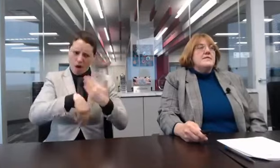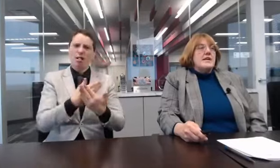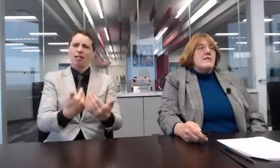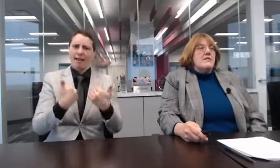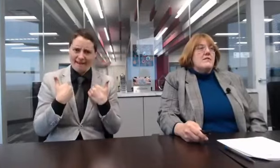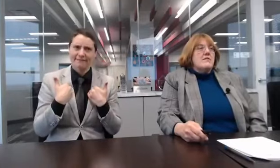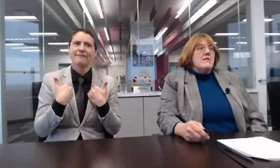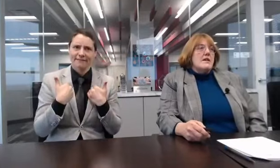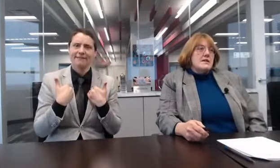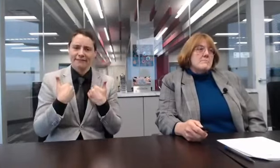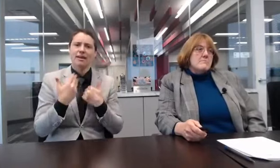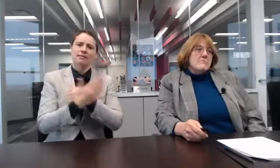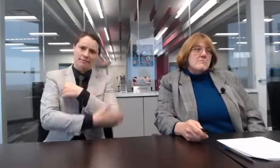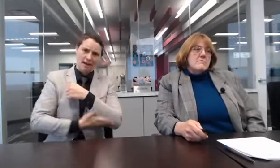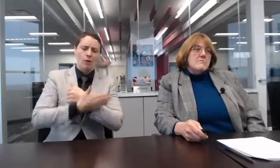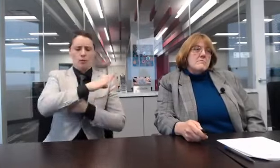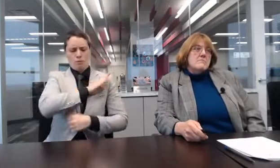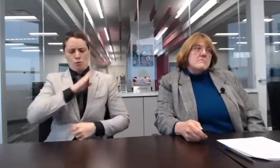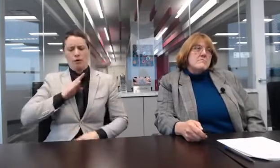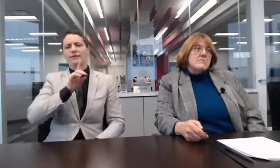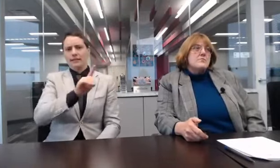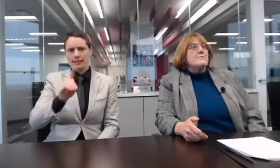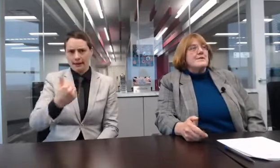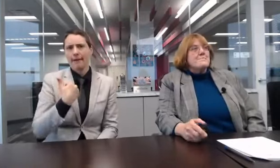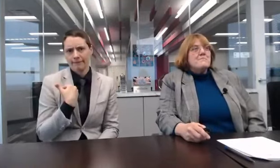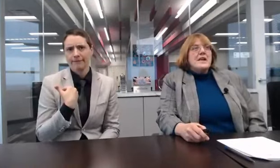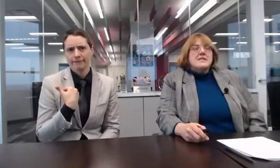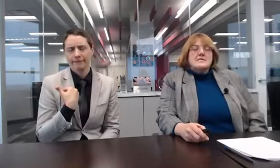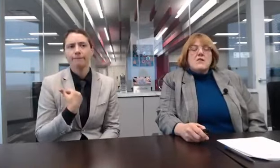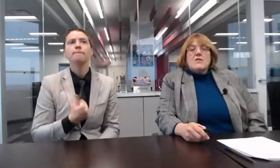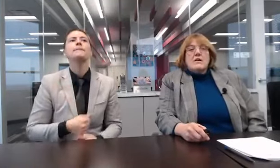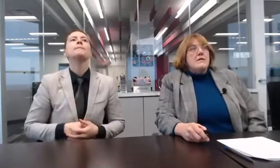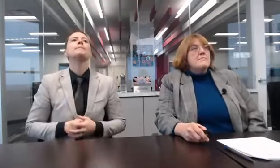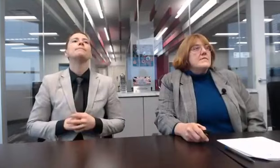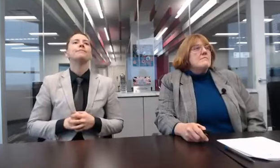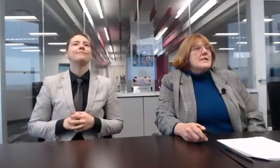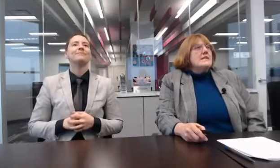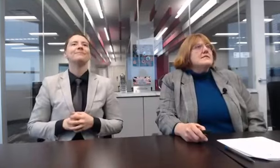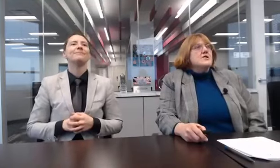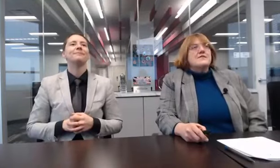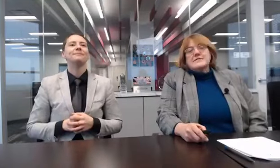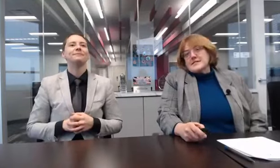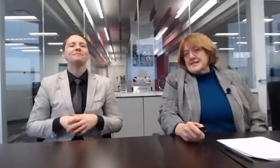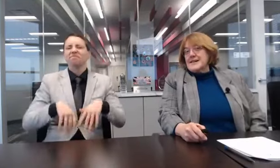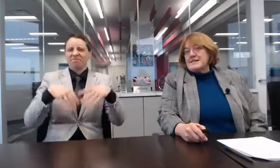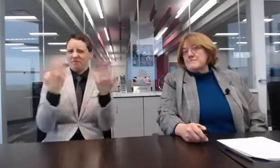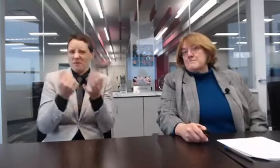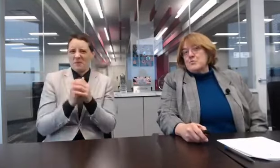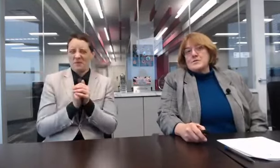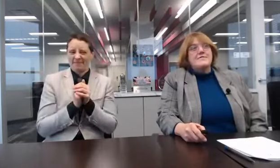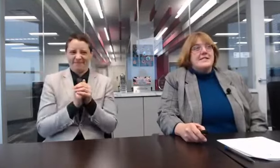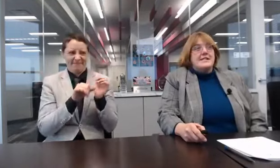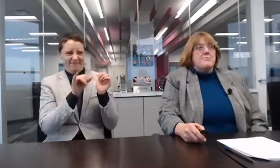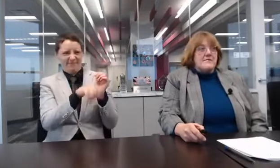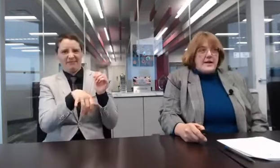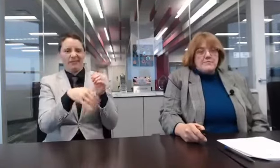They are, oh yeah, so what kinds of services can County Boards of DD provide?